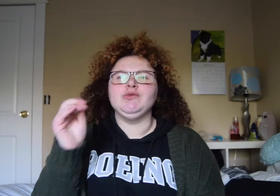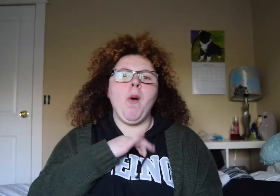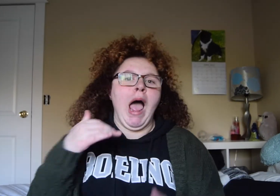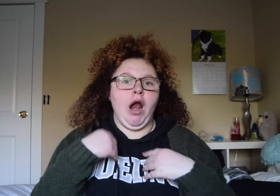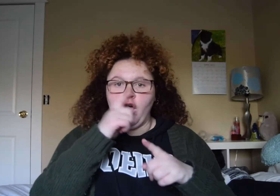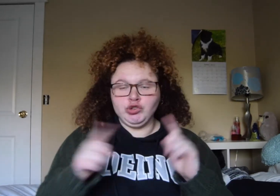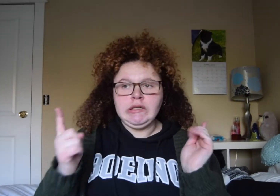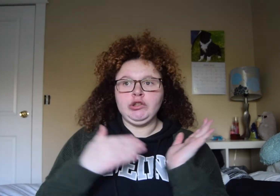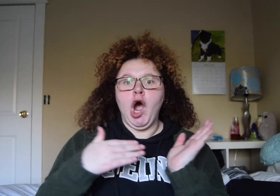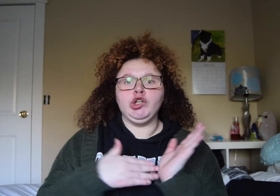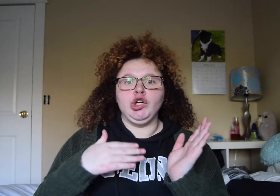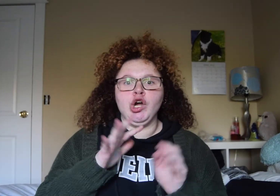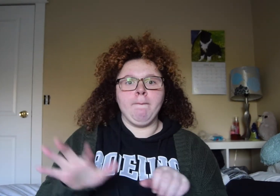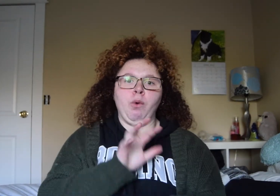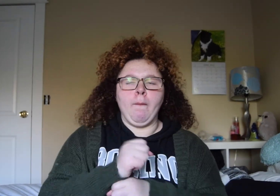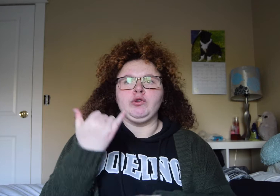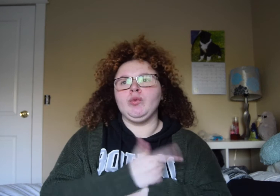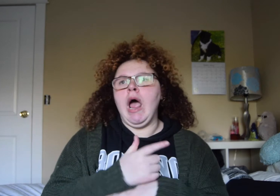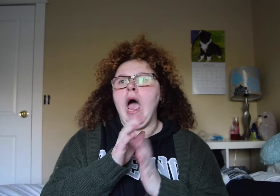So I had an allergy appointment today